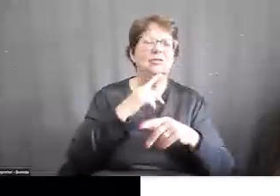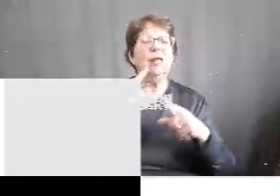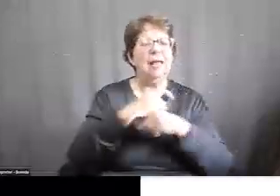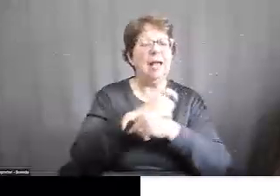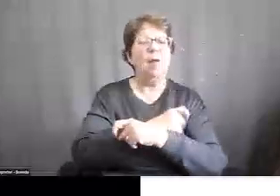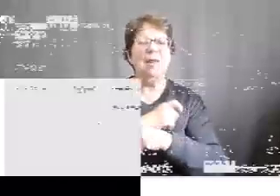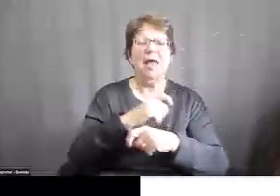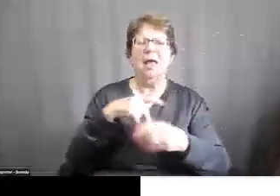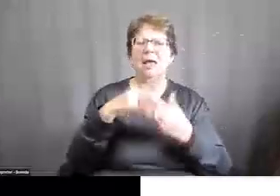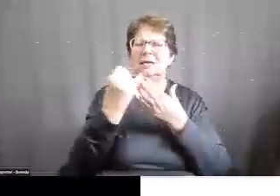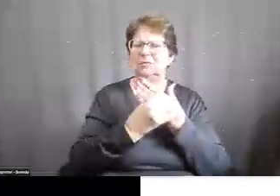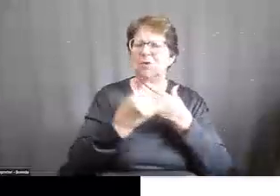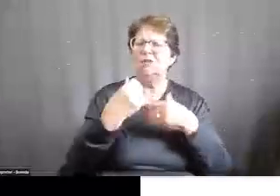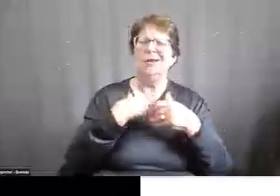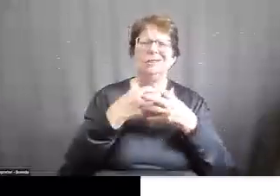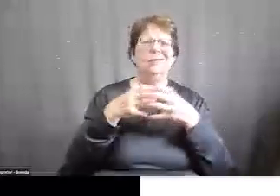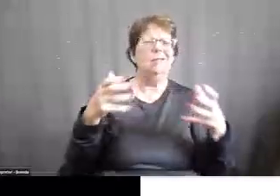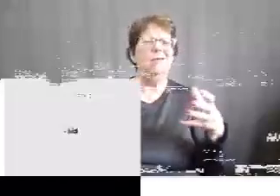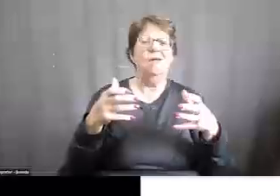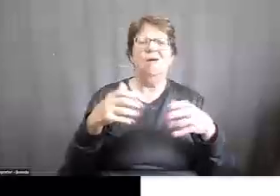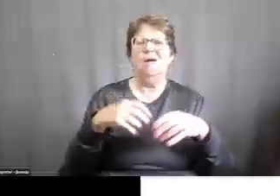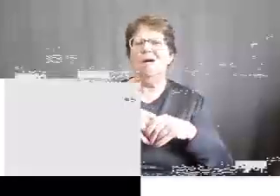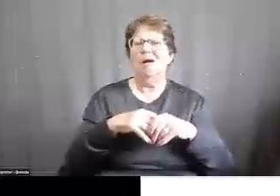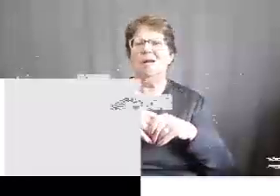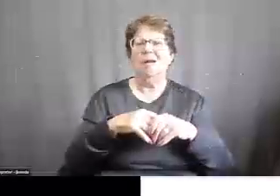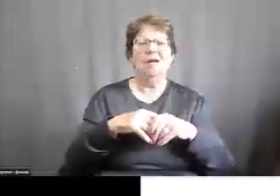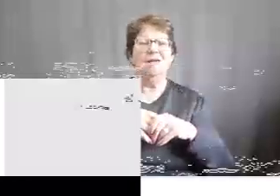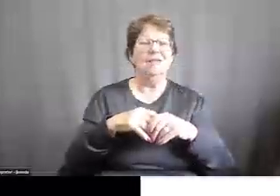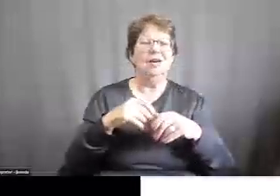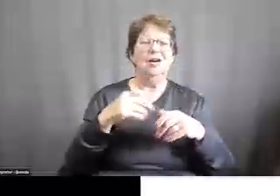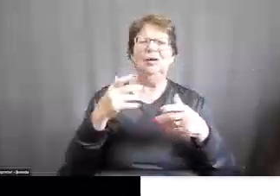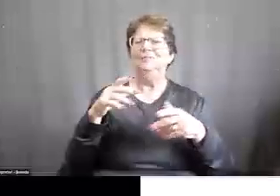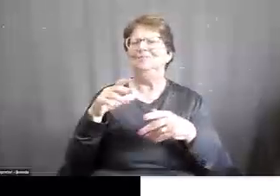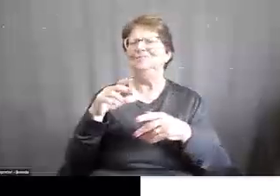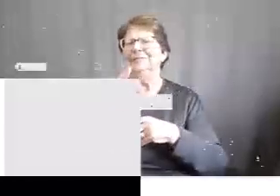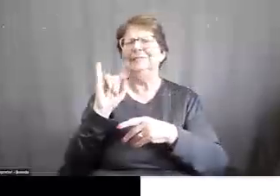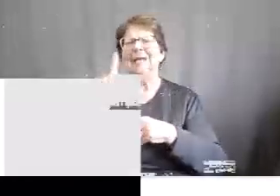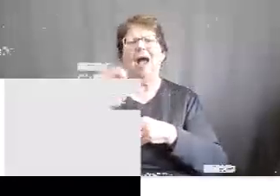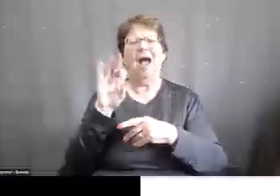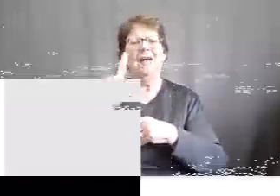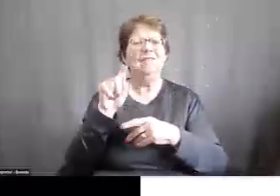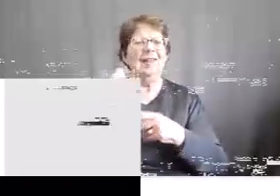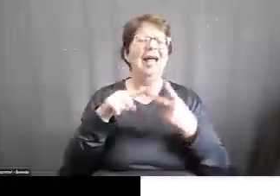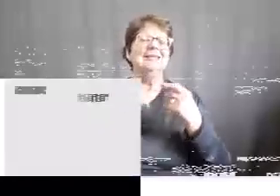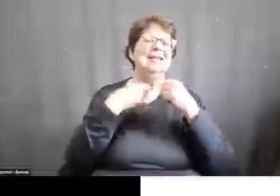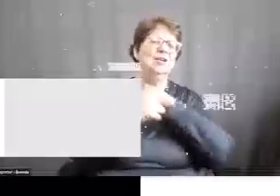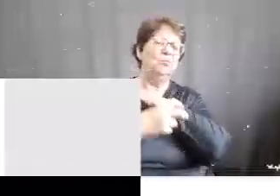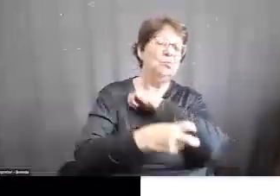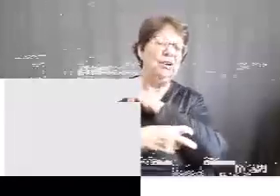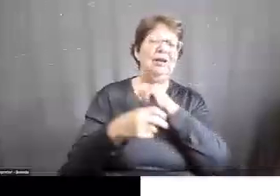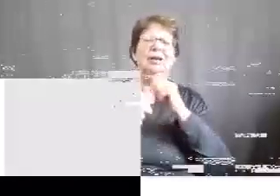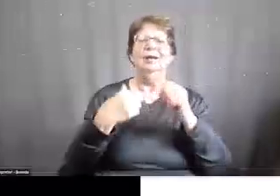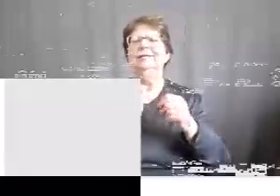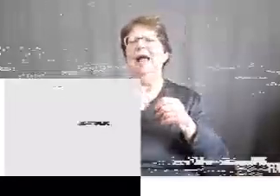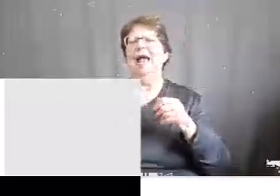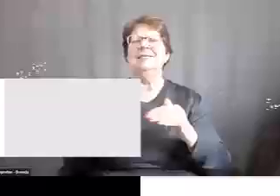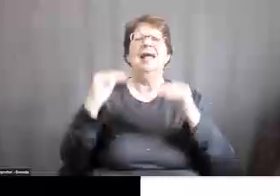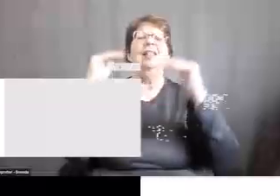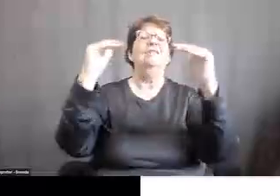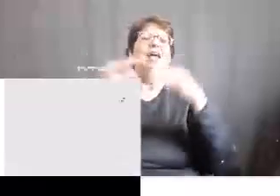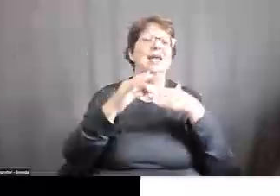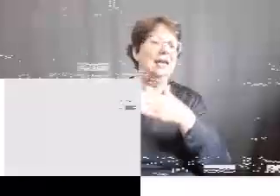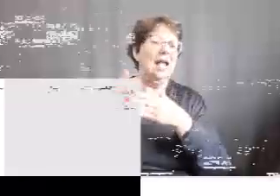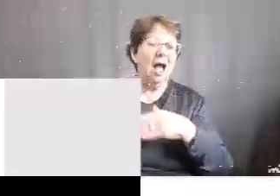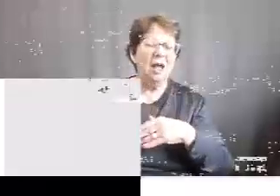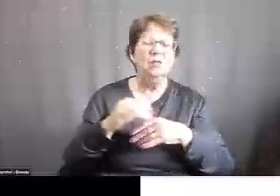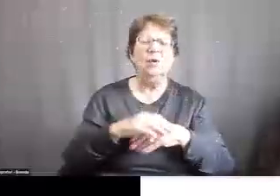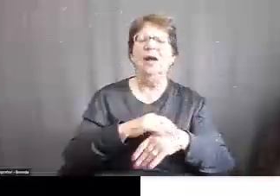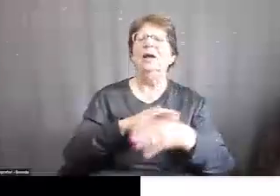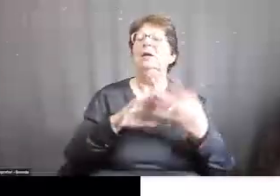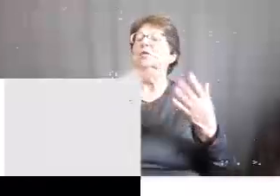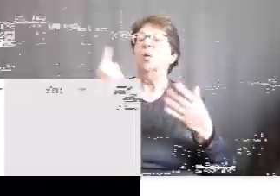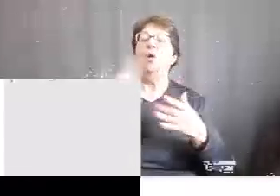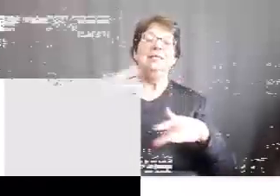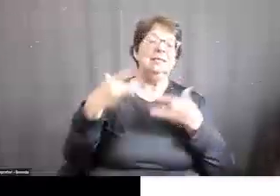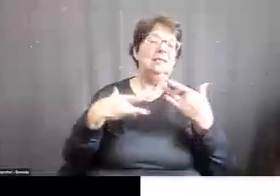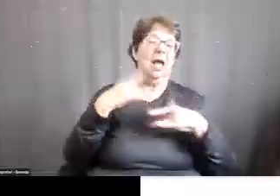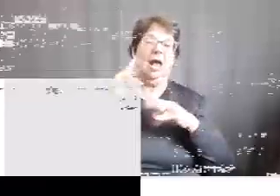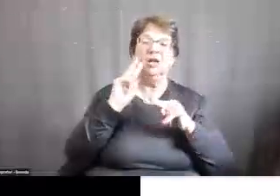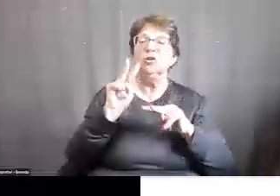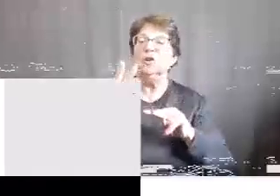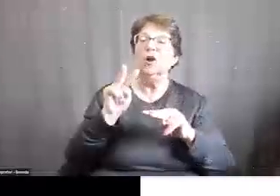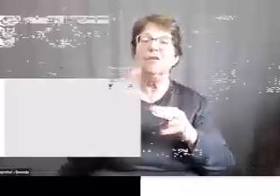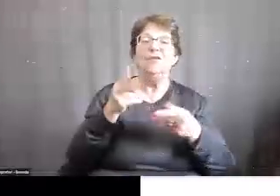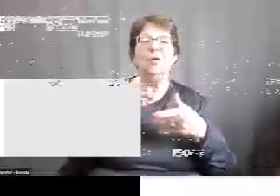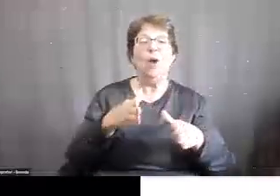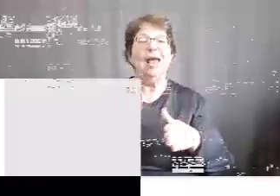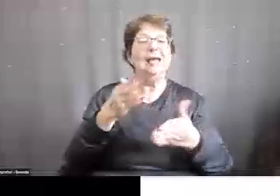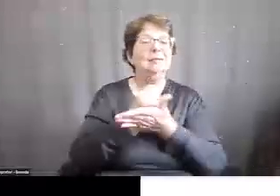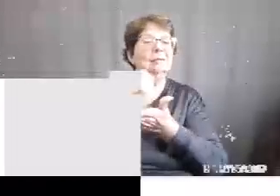Boardroom: It has a lot of, you know, in the Duwamish Tide Flats, has a bridge, has a tunnel, has elevated guideway. And so we are always excited to look for ways to optimize and to speed the project up.